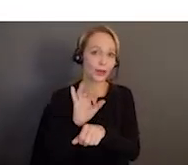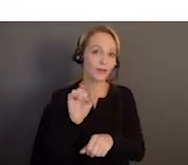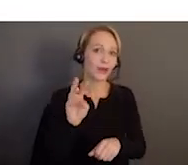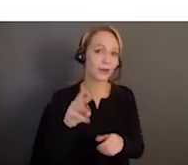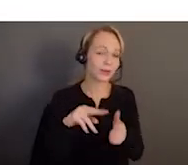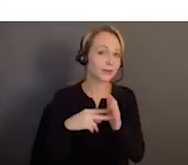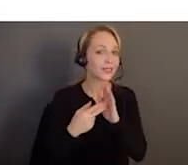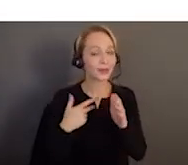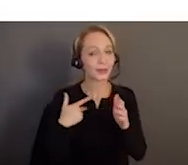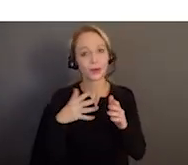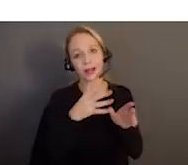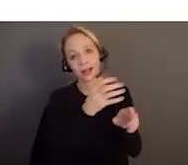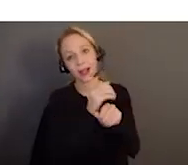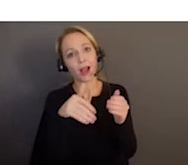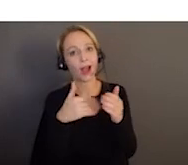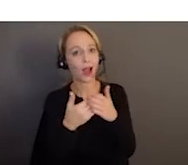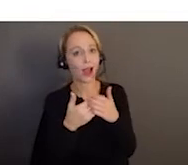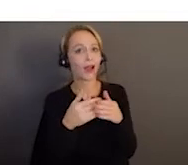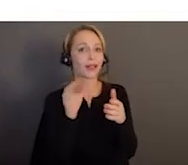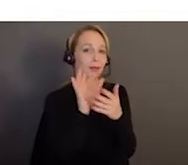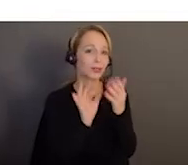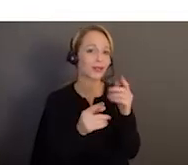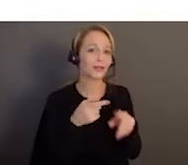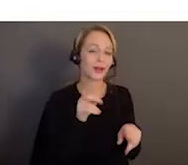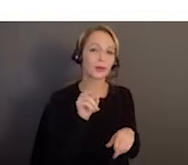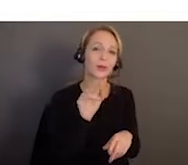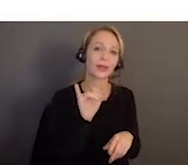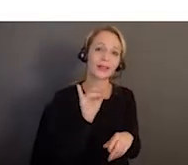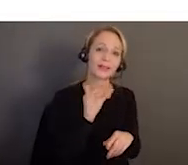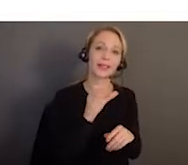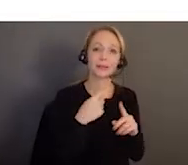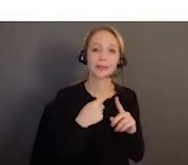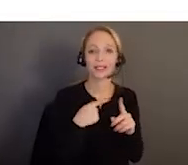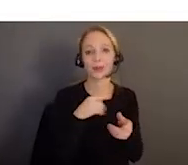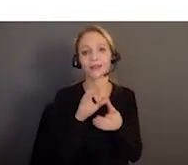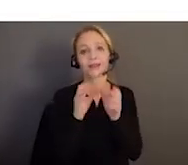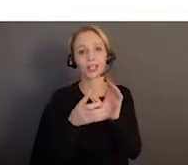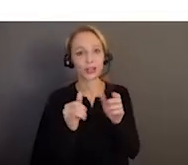THIS MEANS THAT WE FETCHED OPTIONS AND CONFIGURED THE